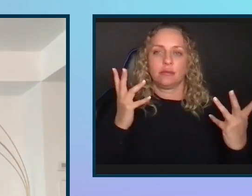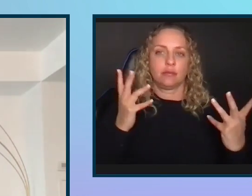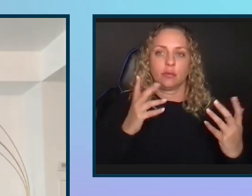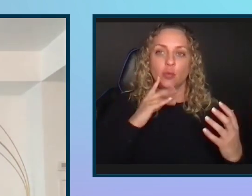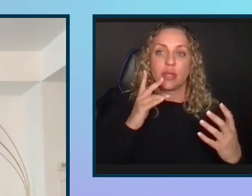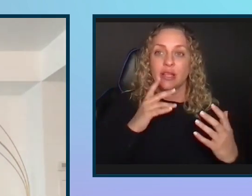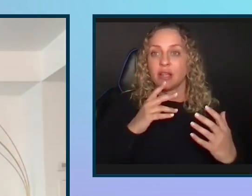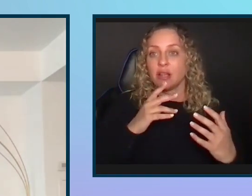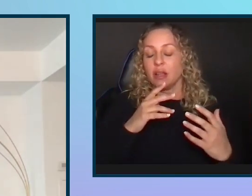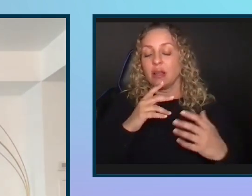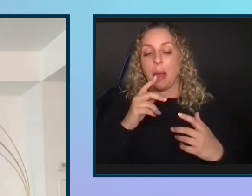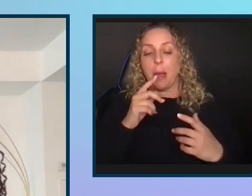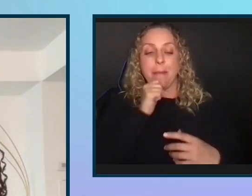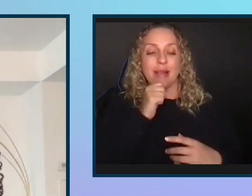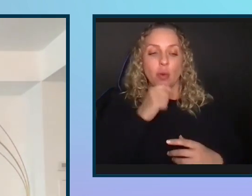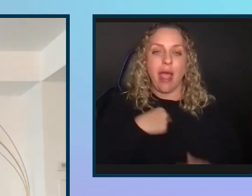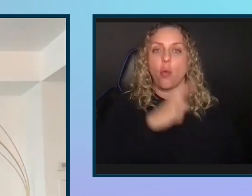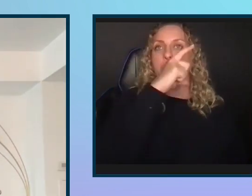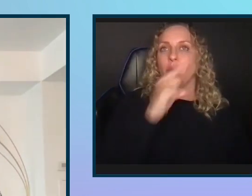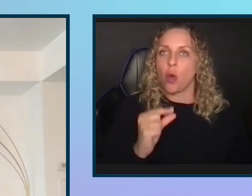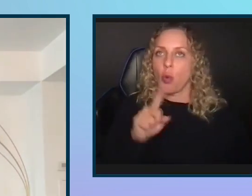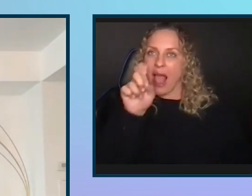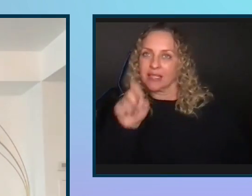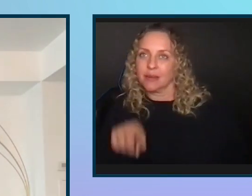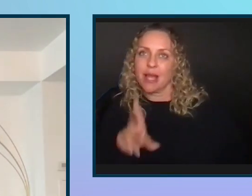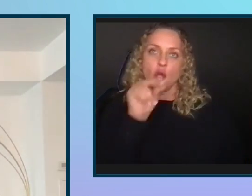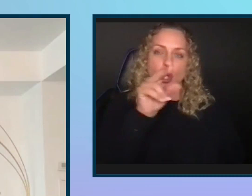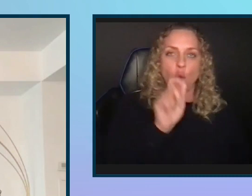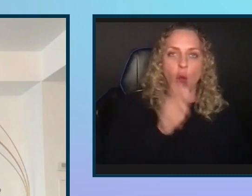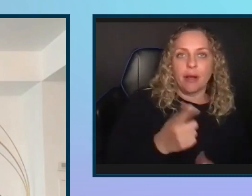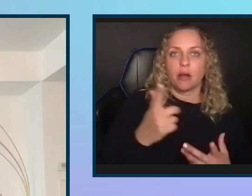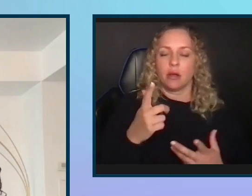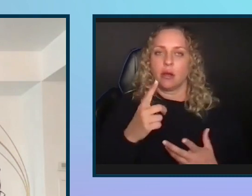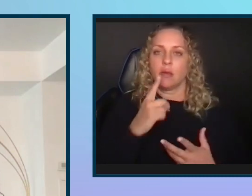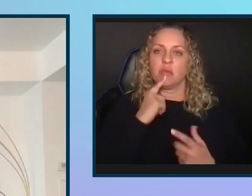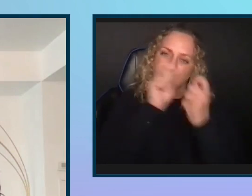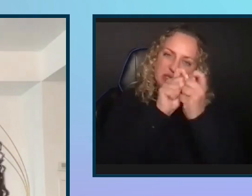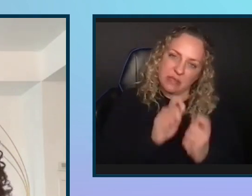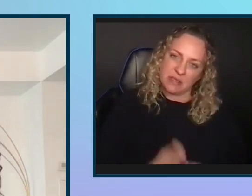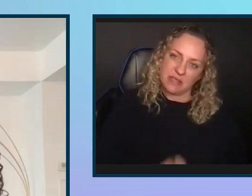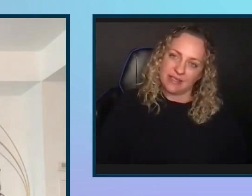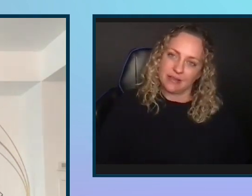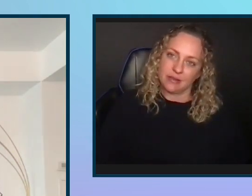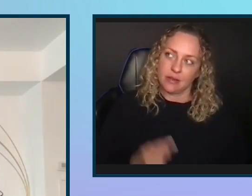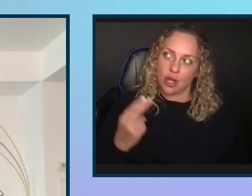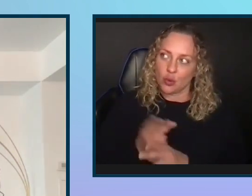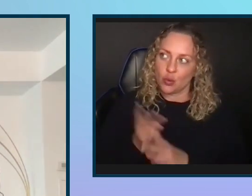like one upper case, one lower case, one exclamation mark, no commas, like people need to use copy and paste because they can't remember all this information.